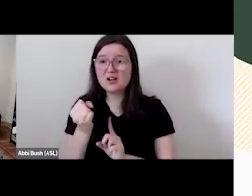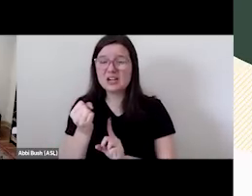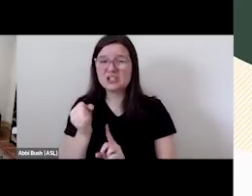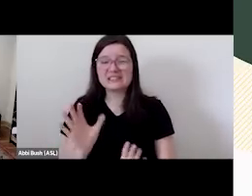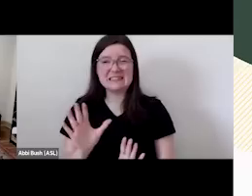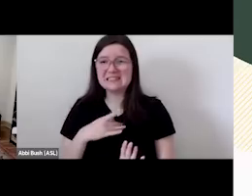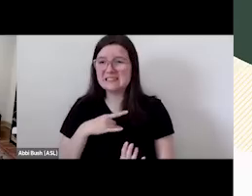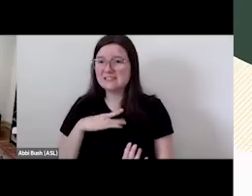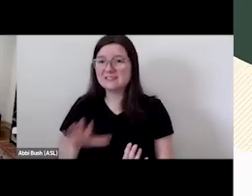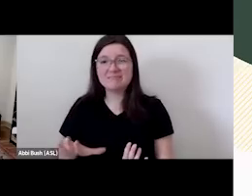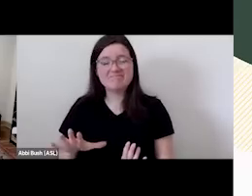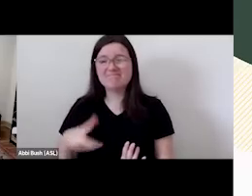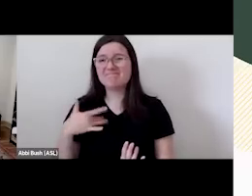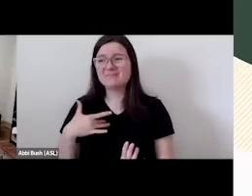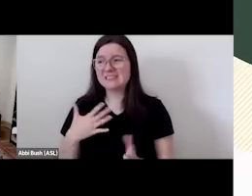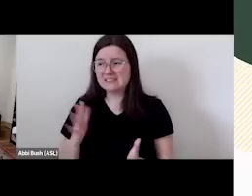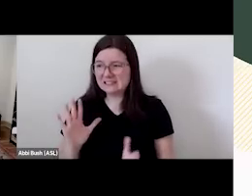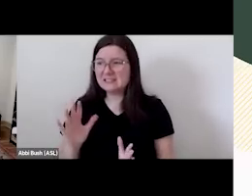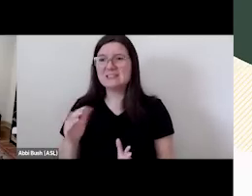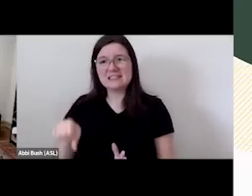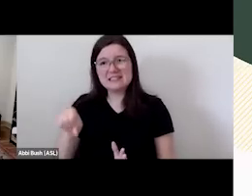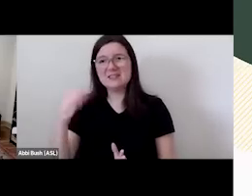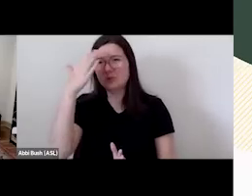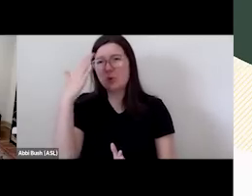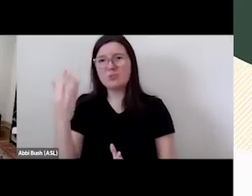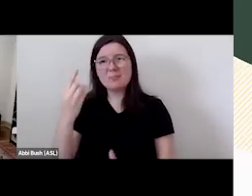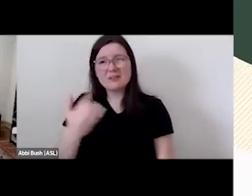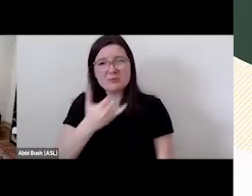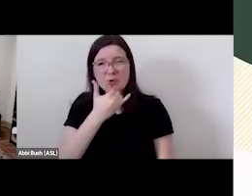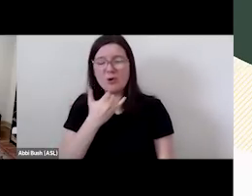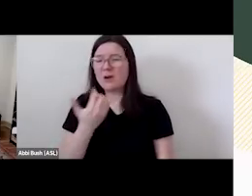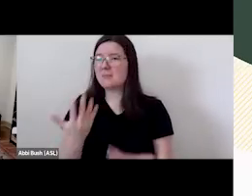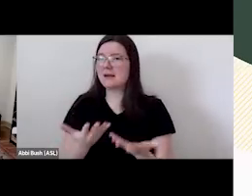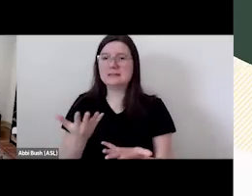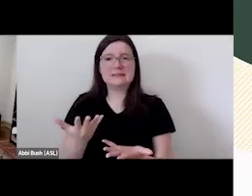knows that there's something wrong, but for whatever reason it might be, they're not able to address it.